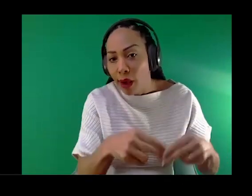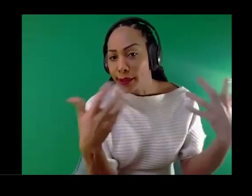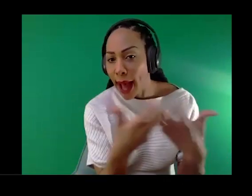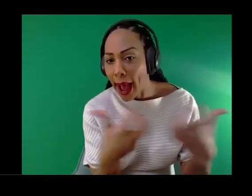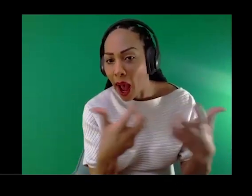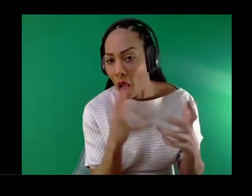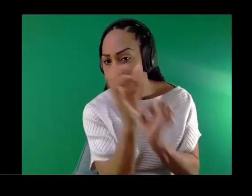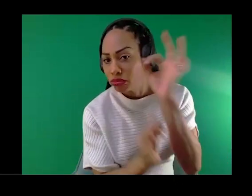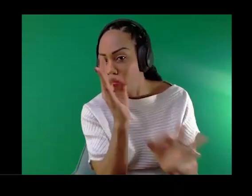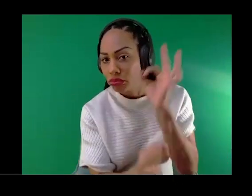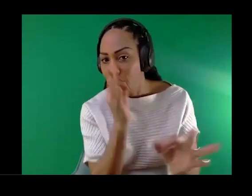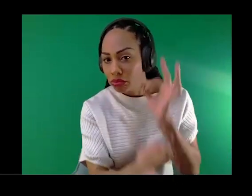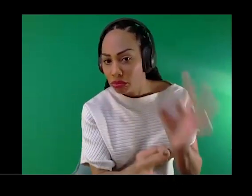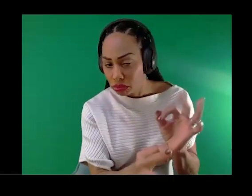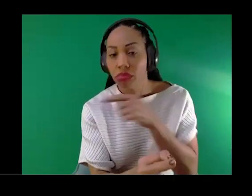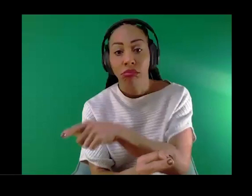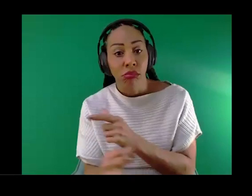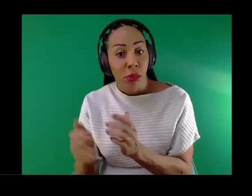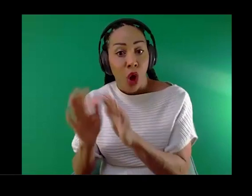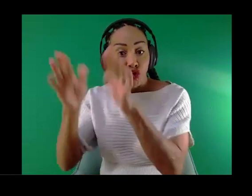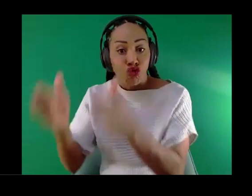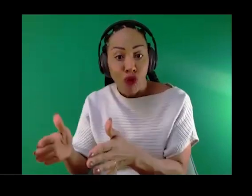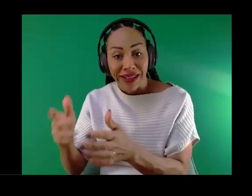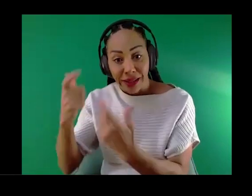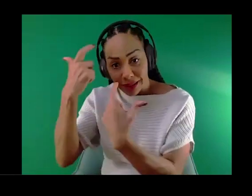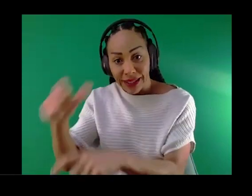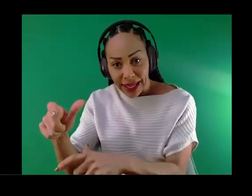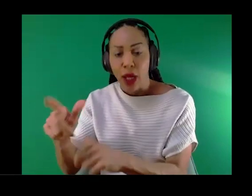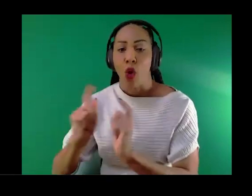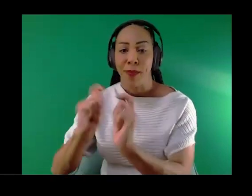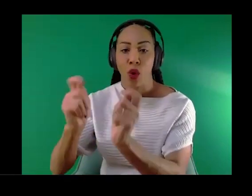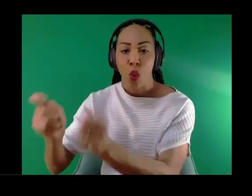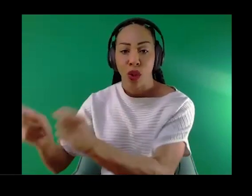will be awarded the proposals with the highest total points and there's a maximum of 100 points